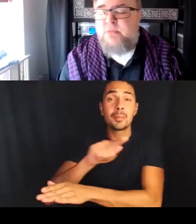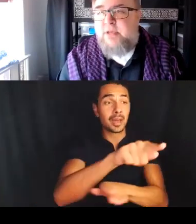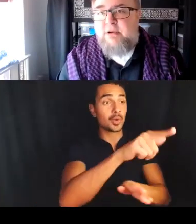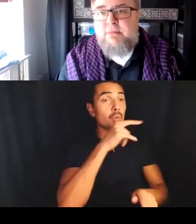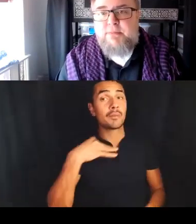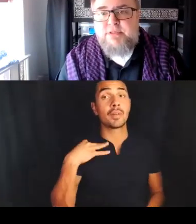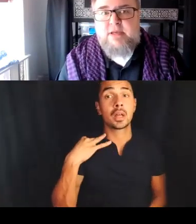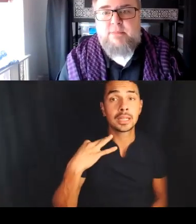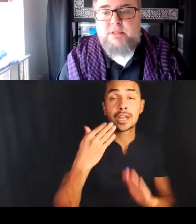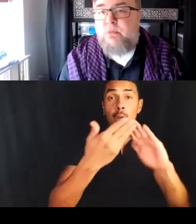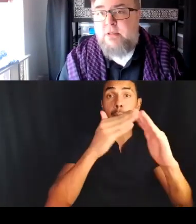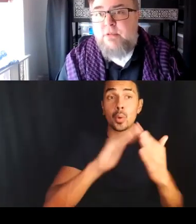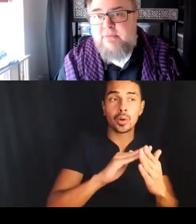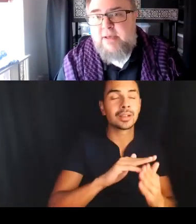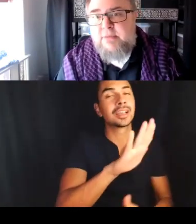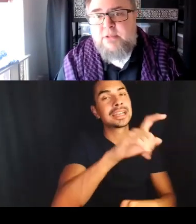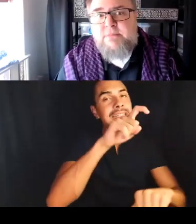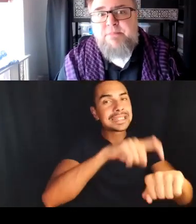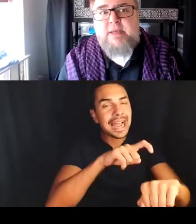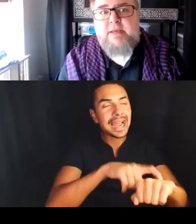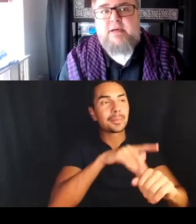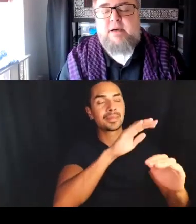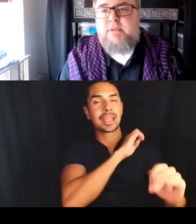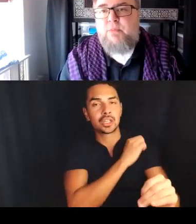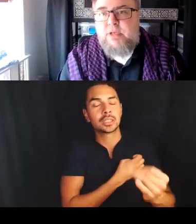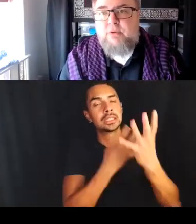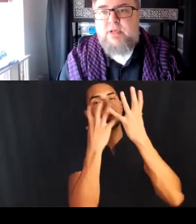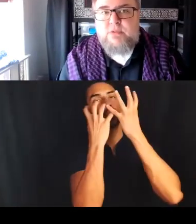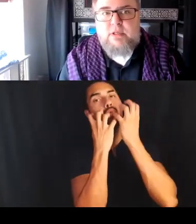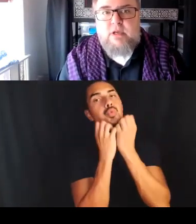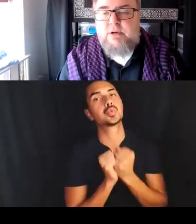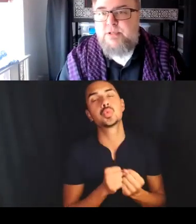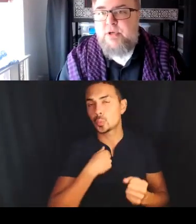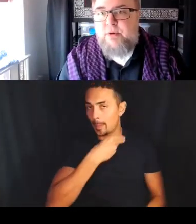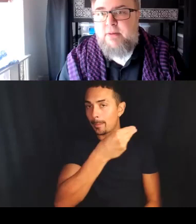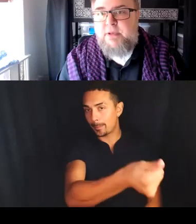because we know that people's time is really, really valuable and we know that it's really hard to show up